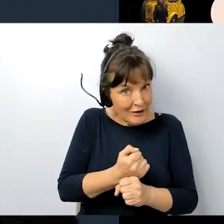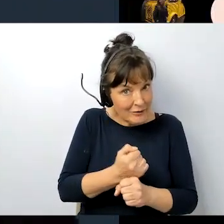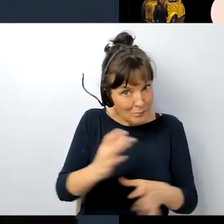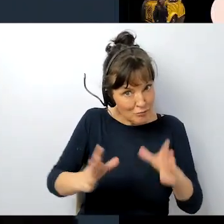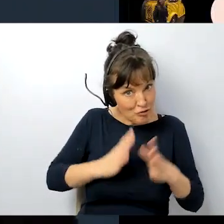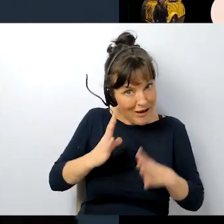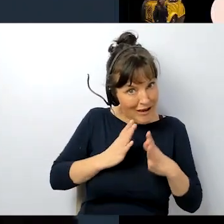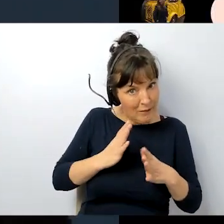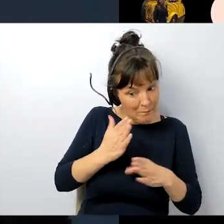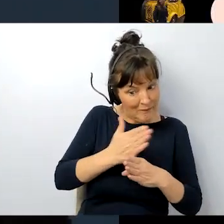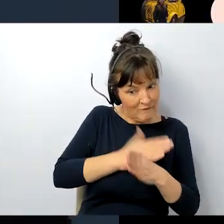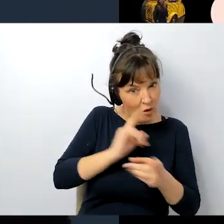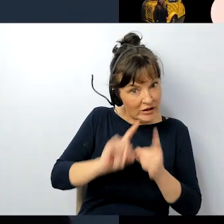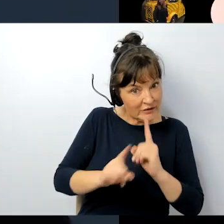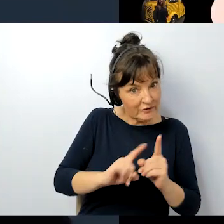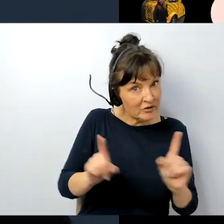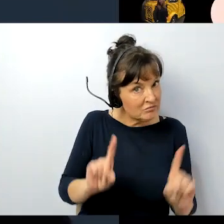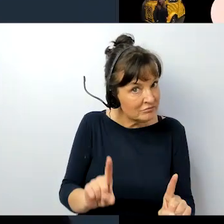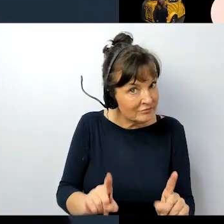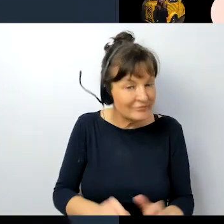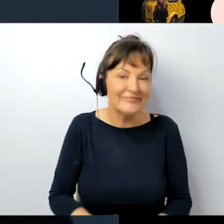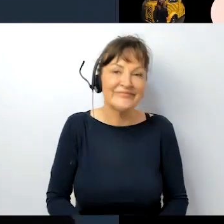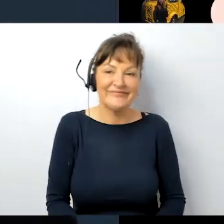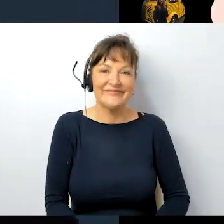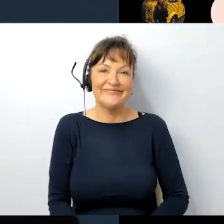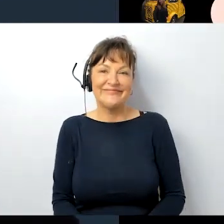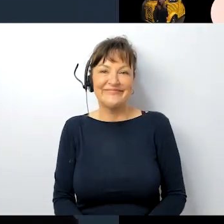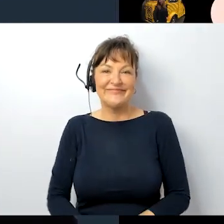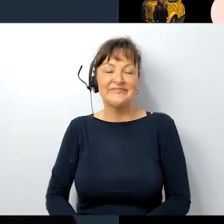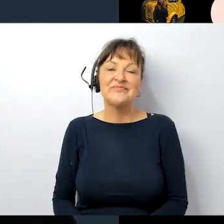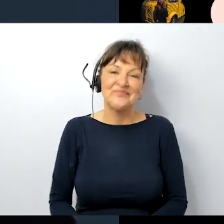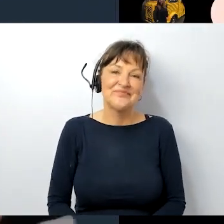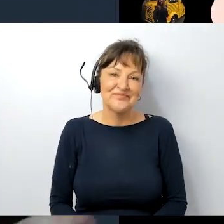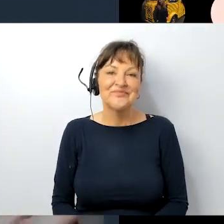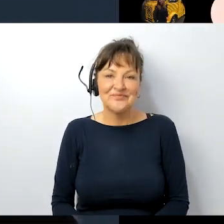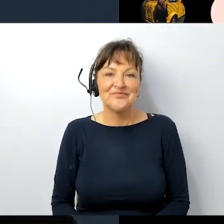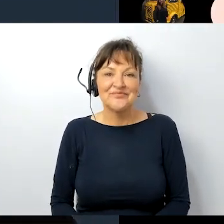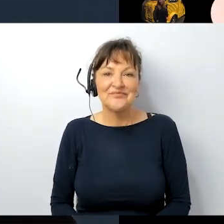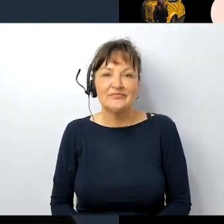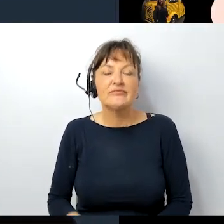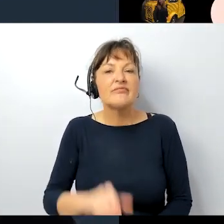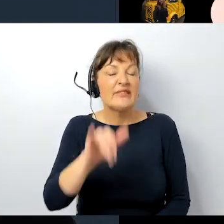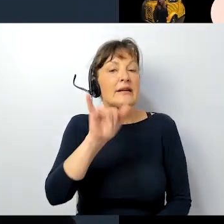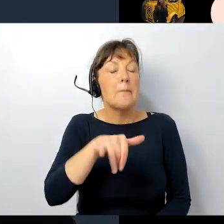wondered how you found the interview and did you do any prep work beforehand much like Louisa said?